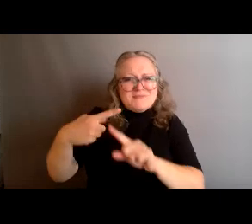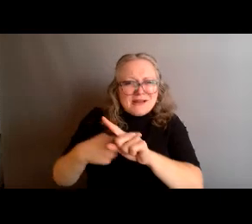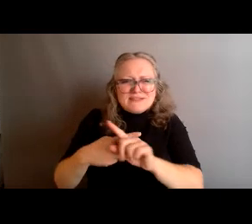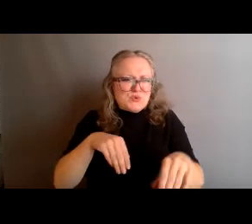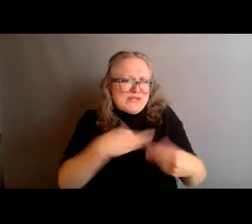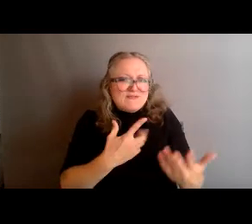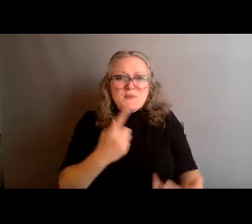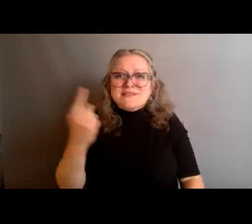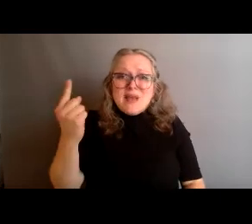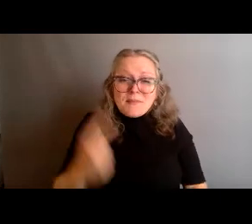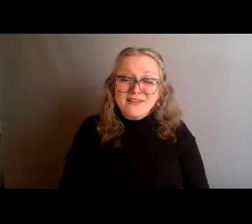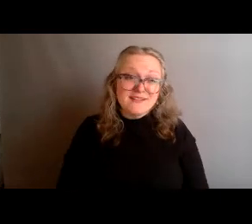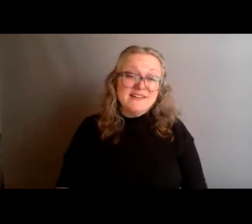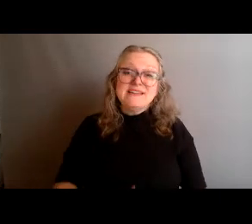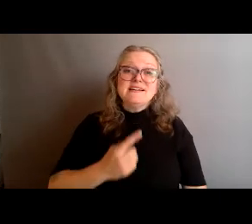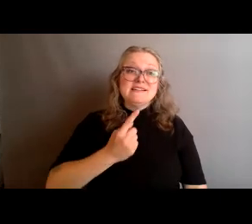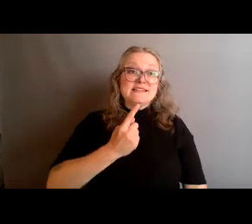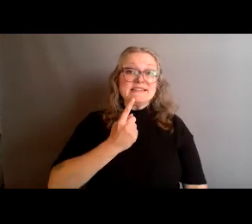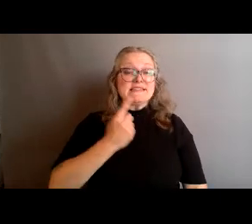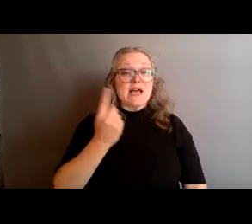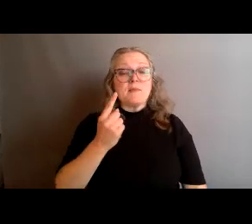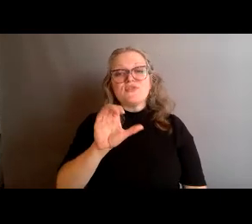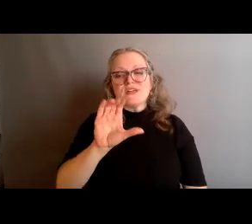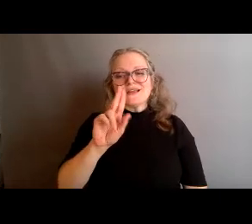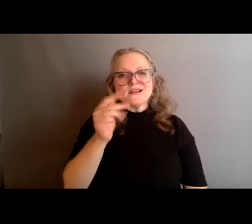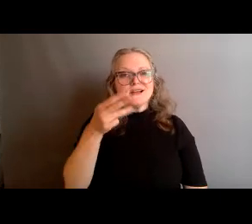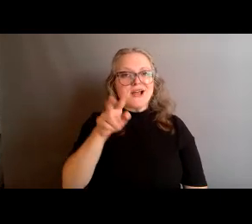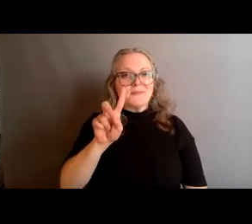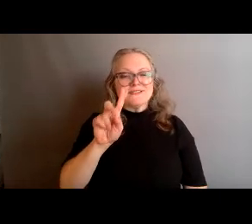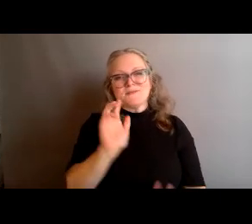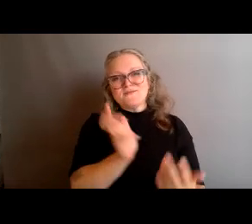something, something custom fit. Is better than anything not.